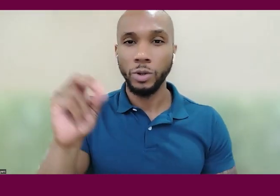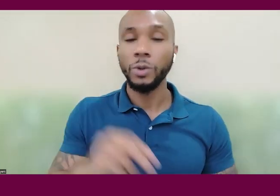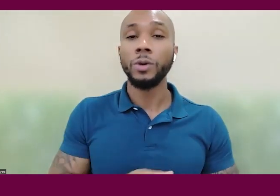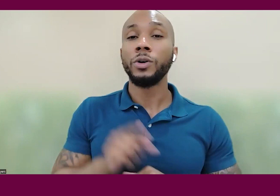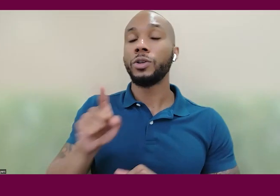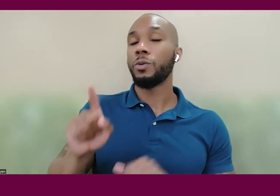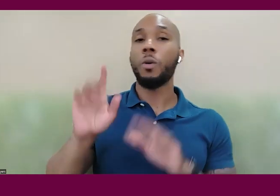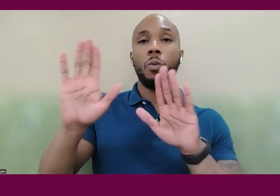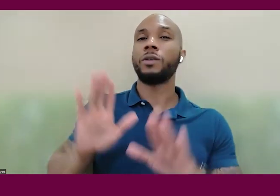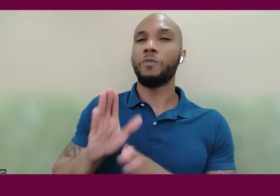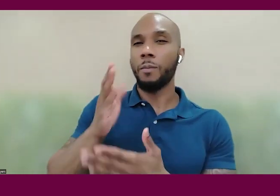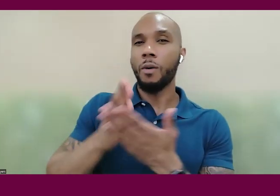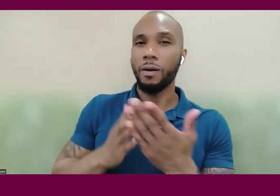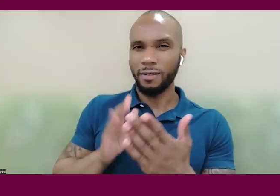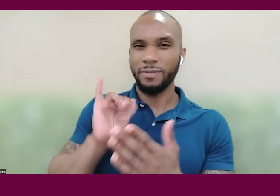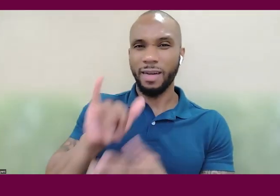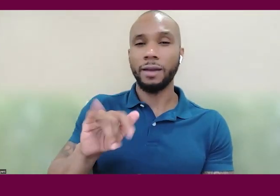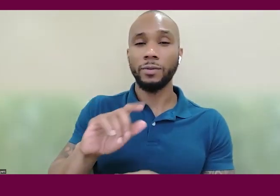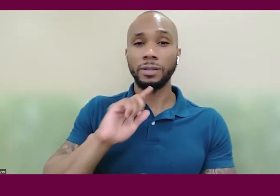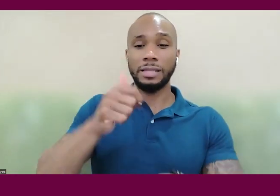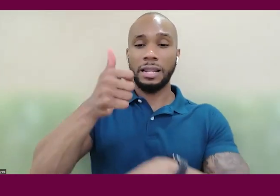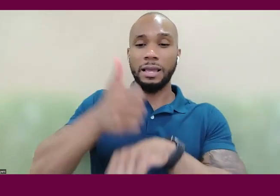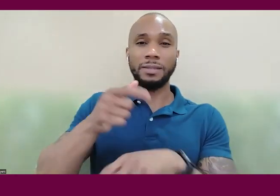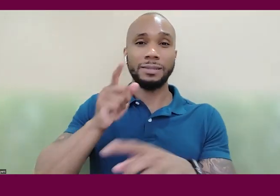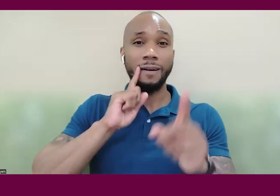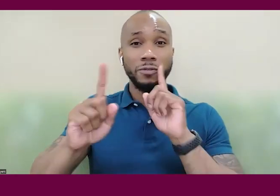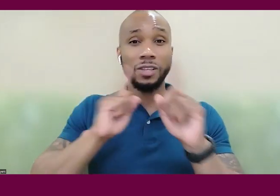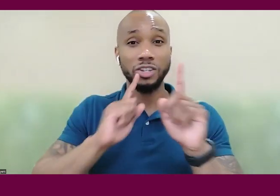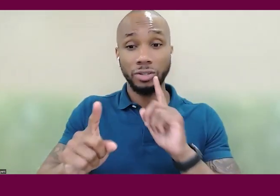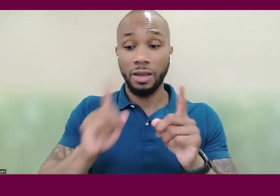I think you are a great part of that, putting this together. This conversation has been amazing.